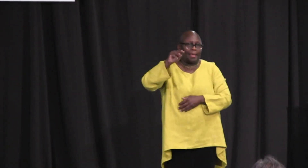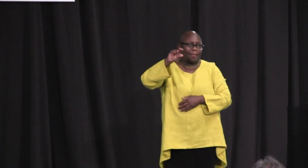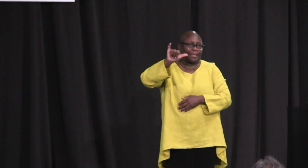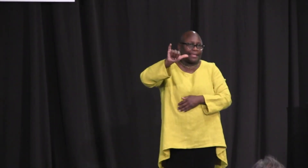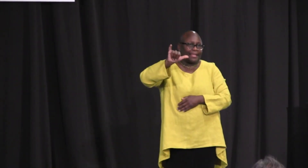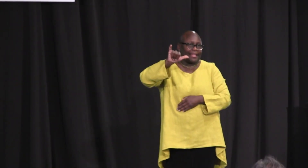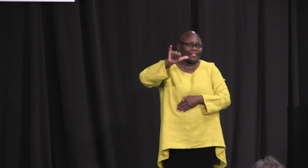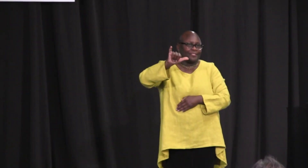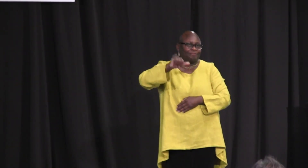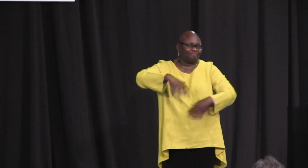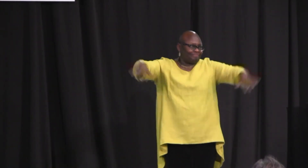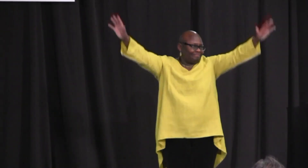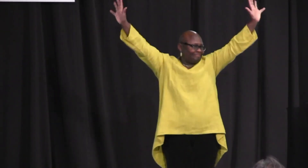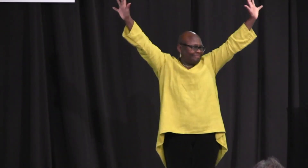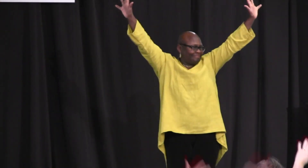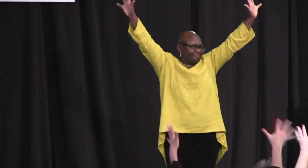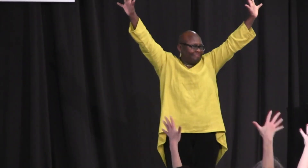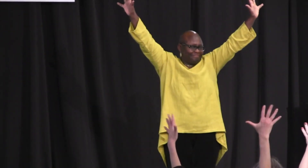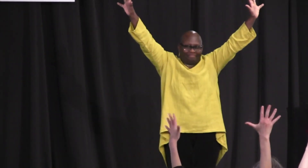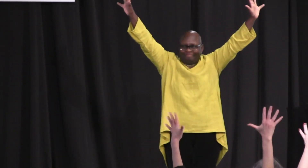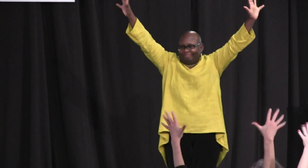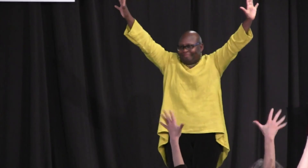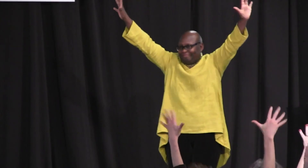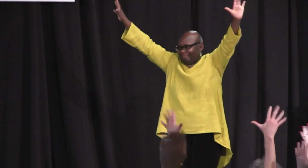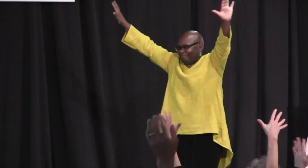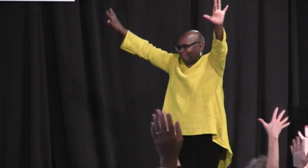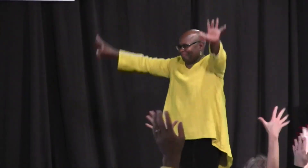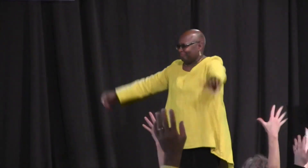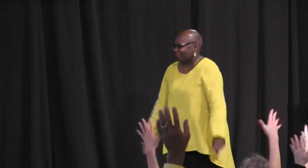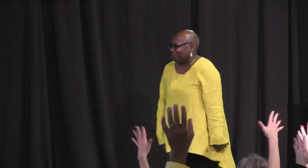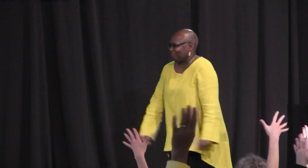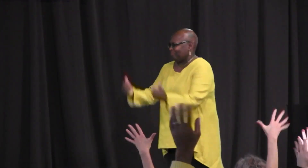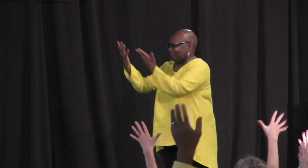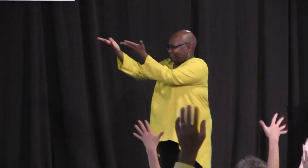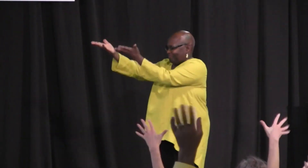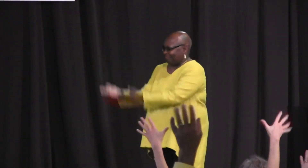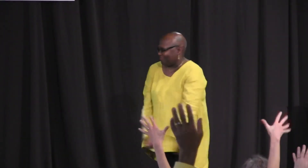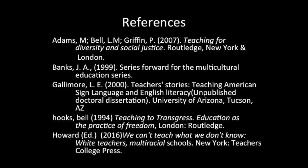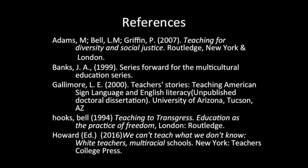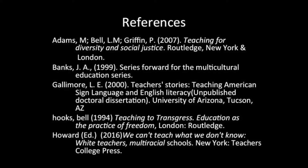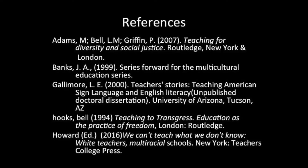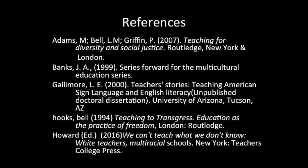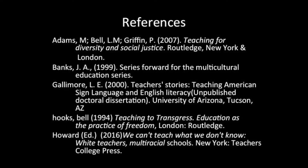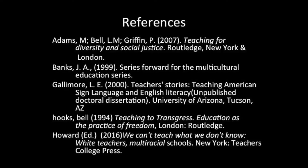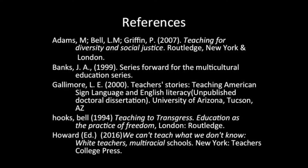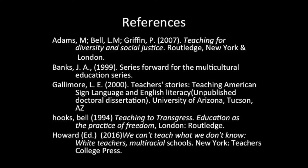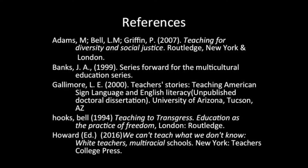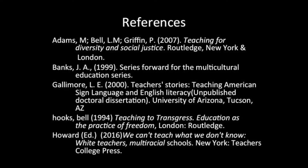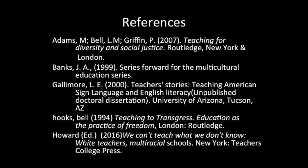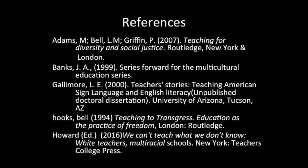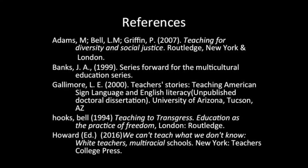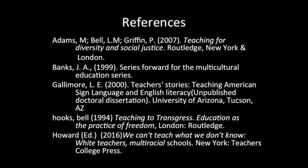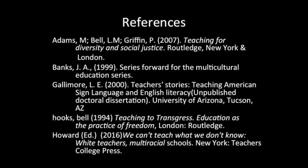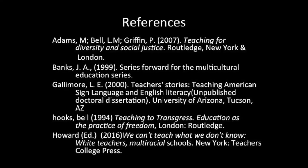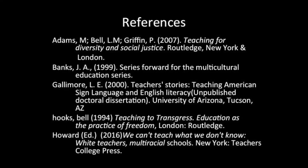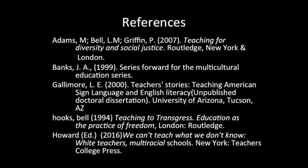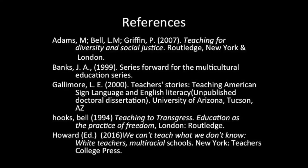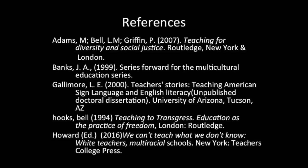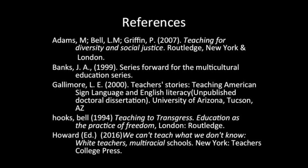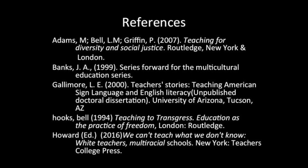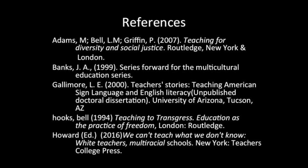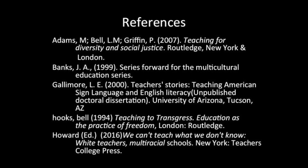No blame to anyone. We all must take responsibility individually.